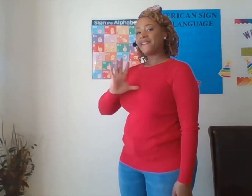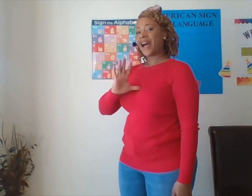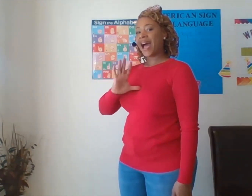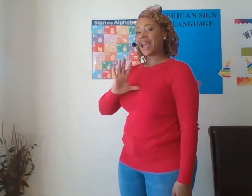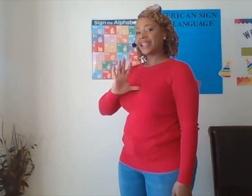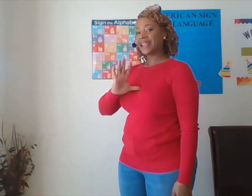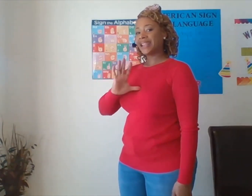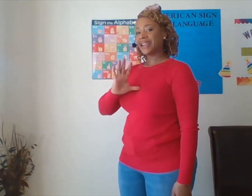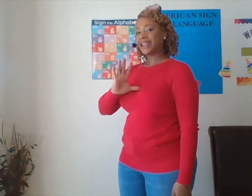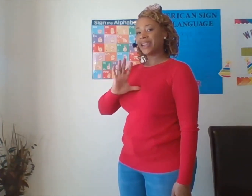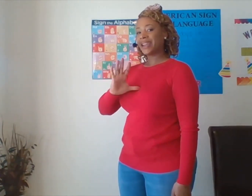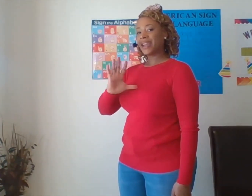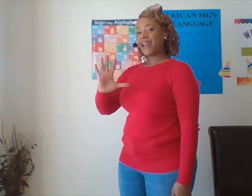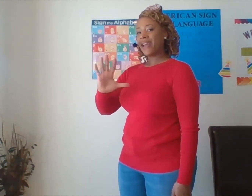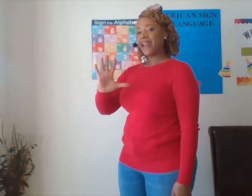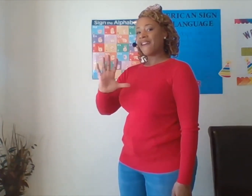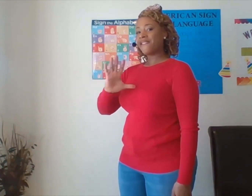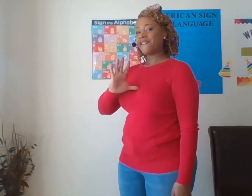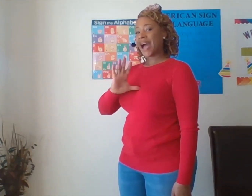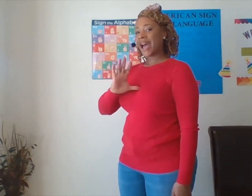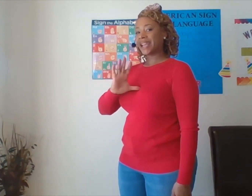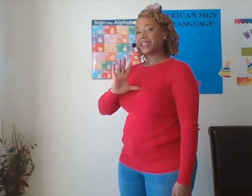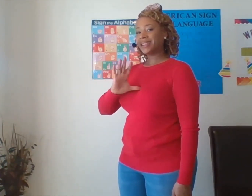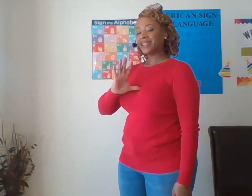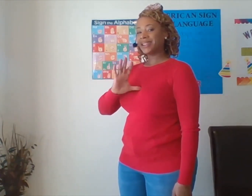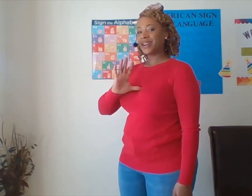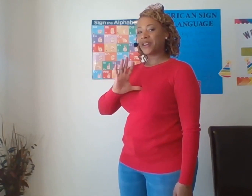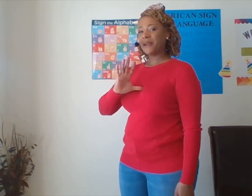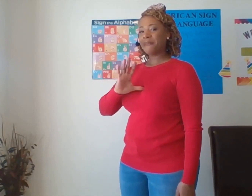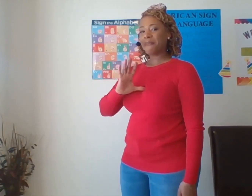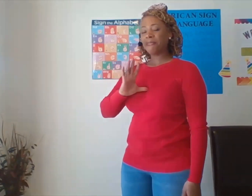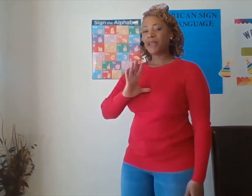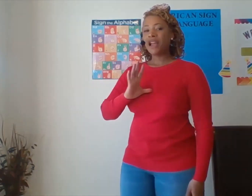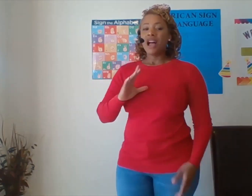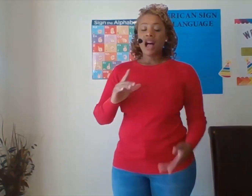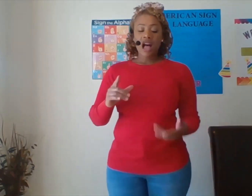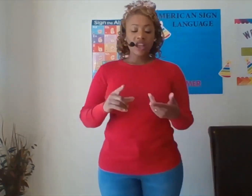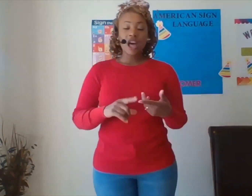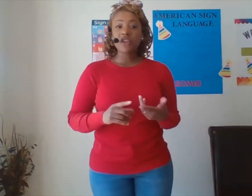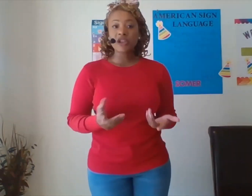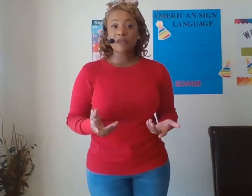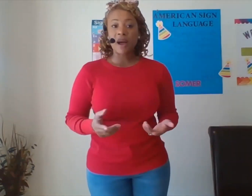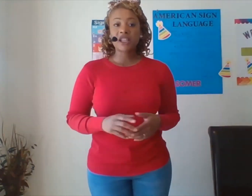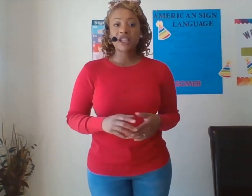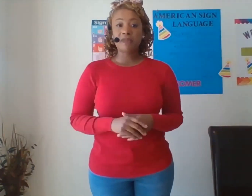time fine all right another response could be